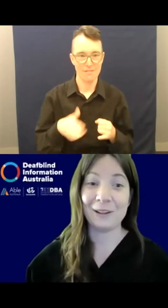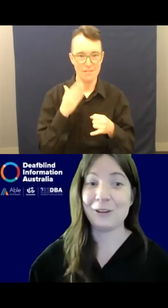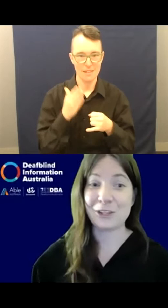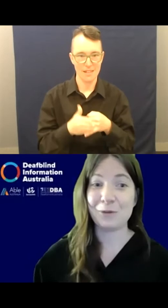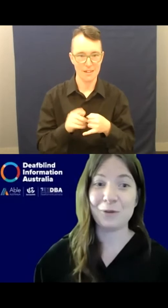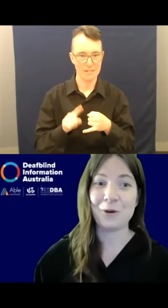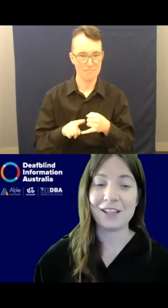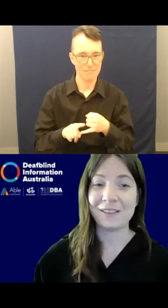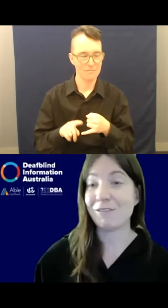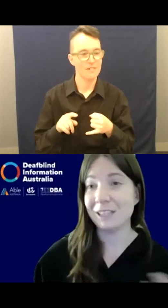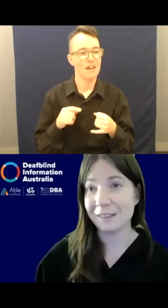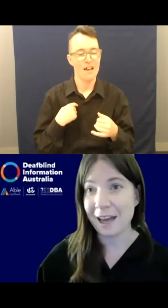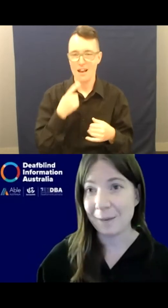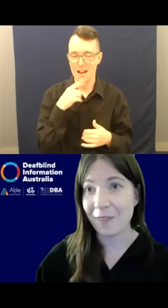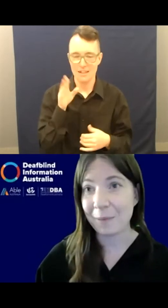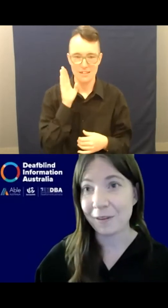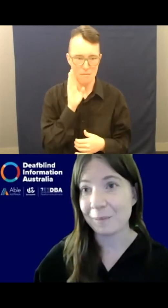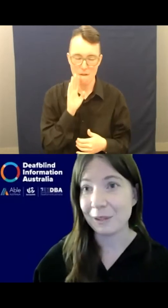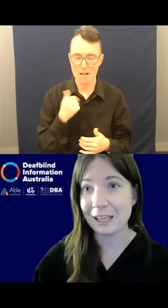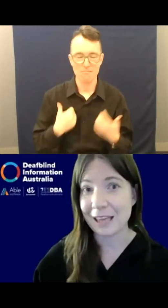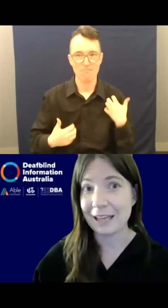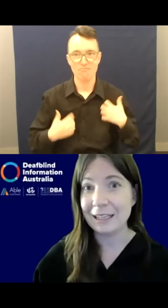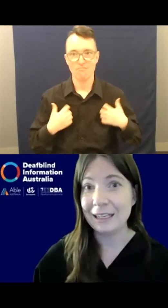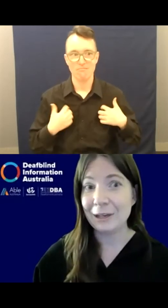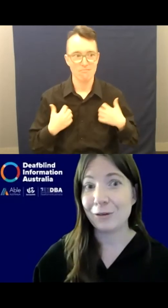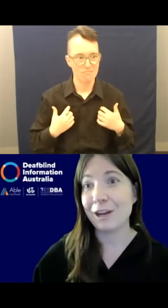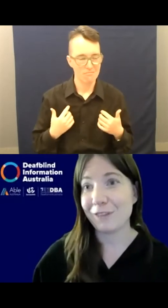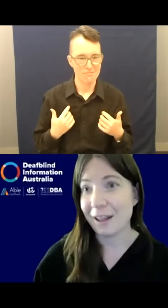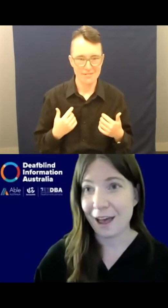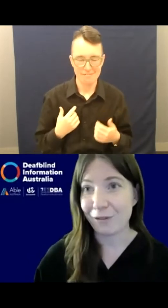to before I just get really excited about the possibility that creative arts have for